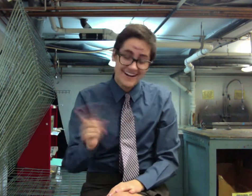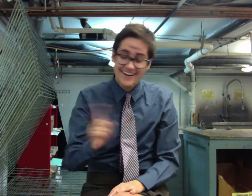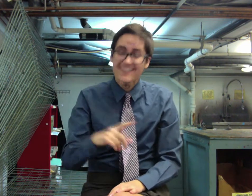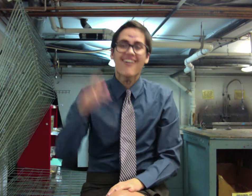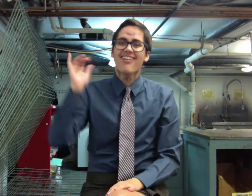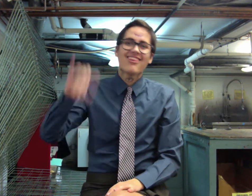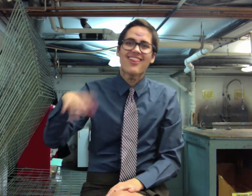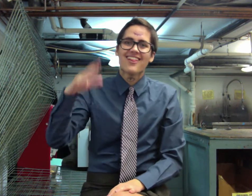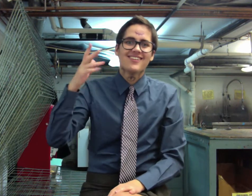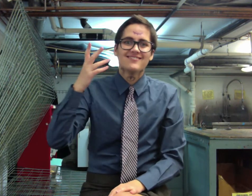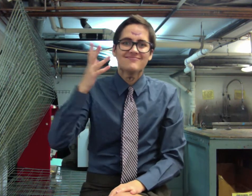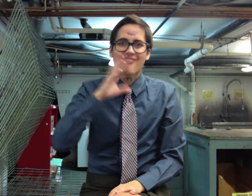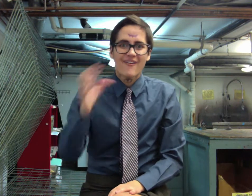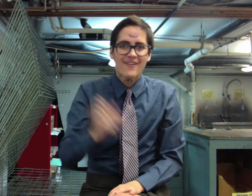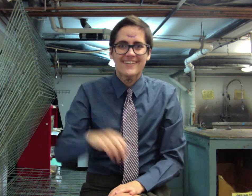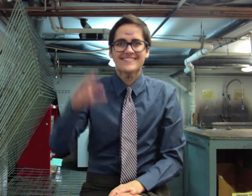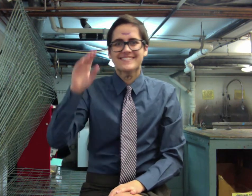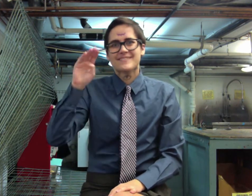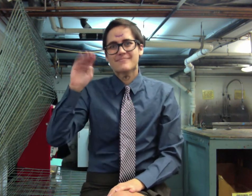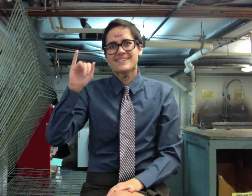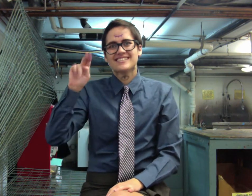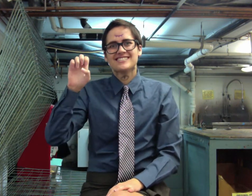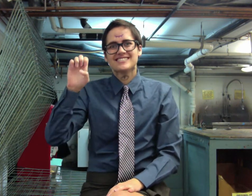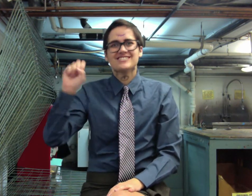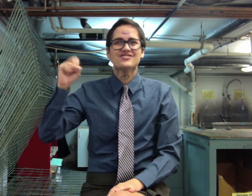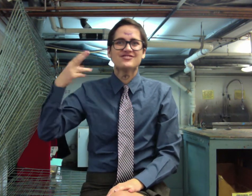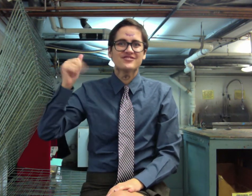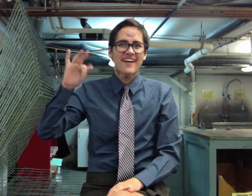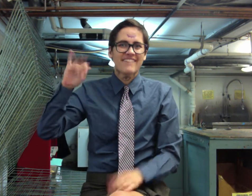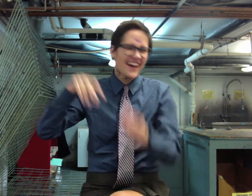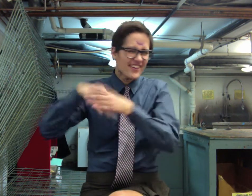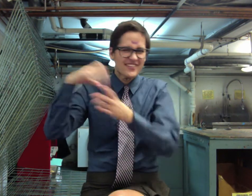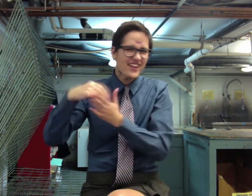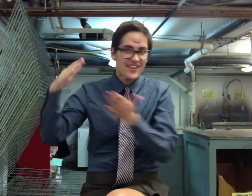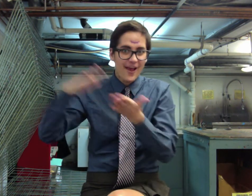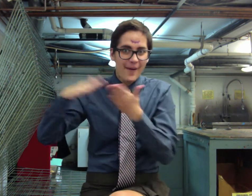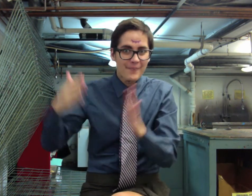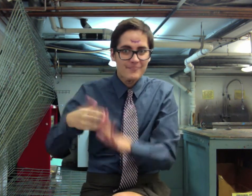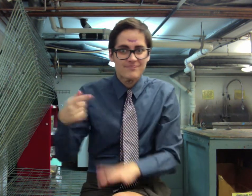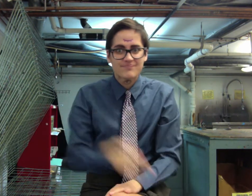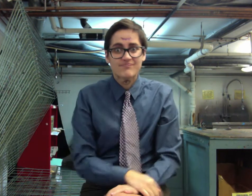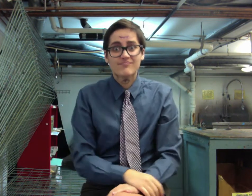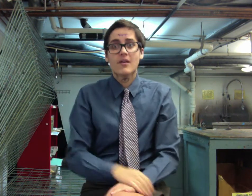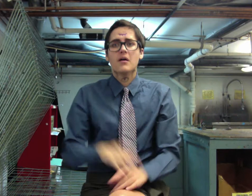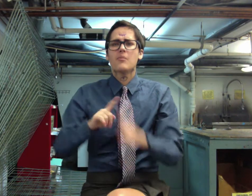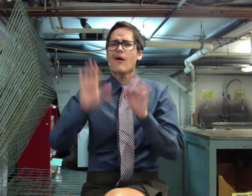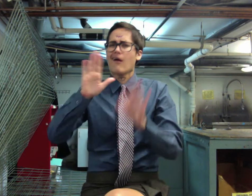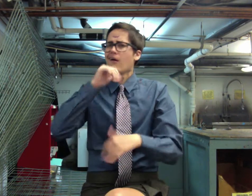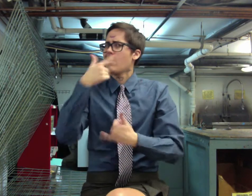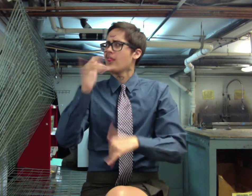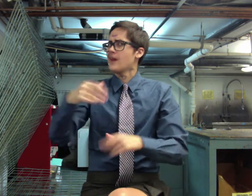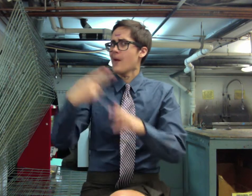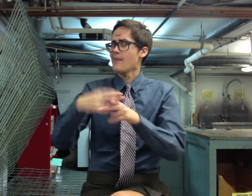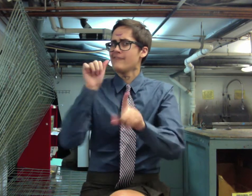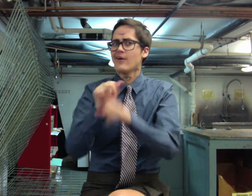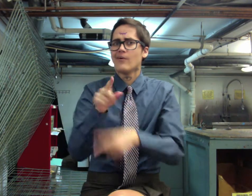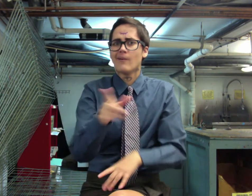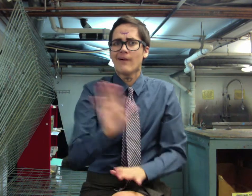abandoned mine shaft outside of town. But don't let the name fool you, listeners!